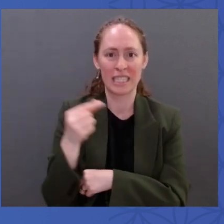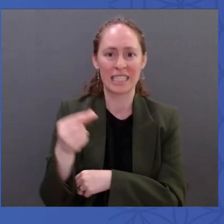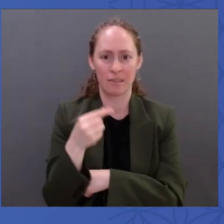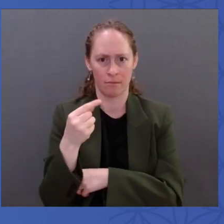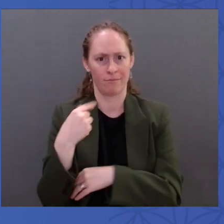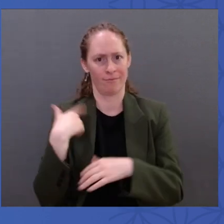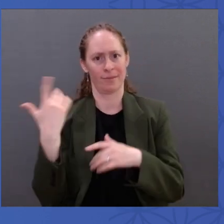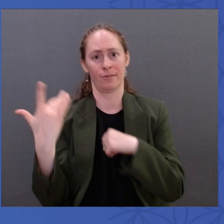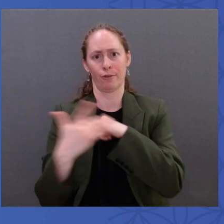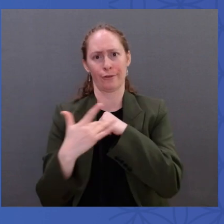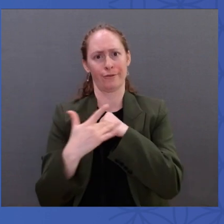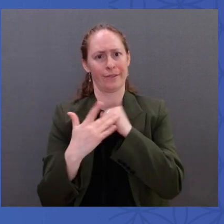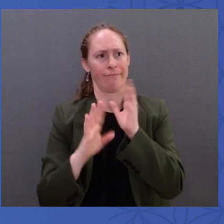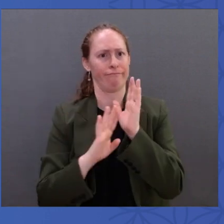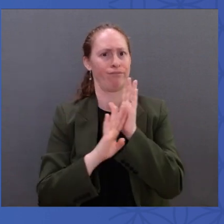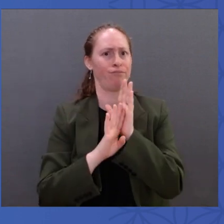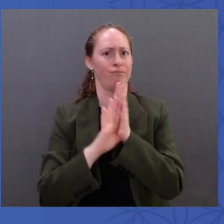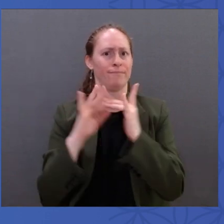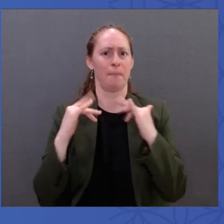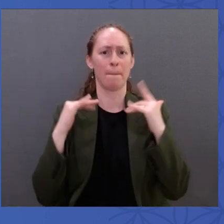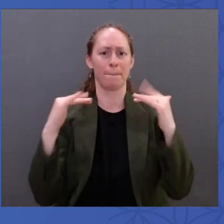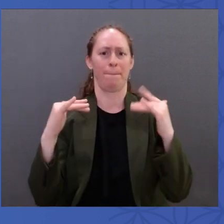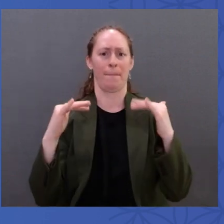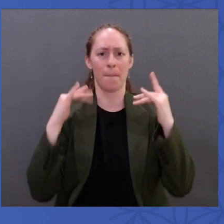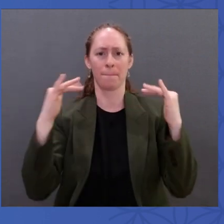and bridging the digital divide equally.